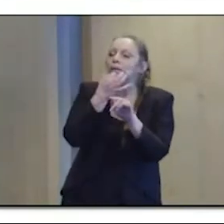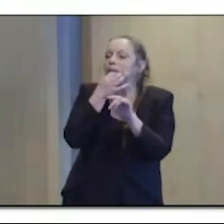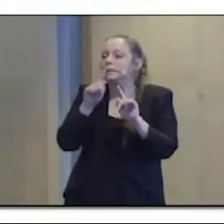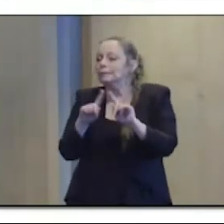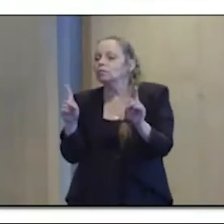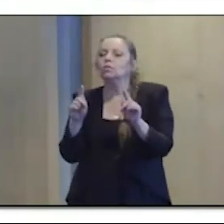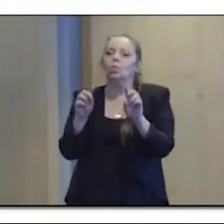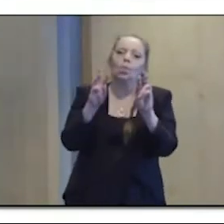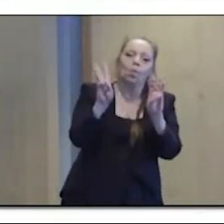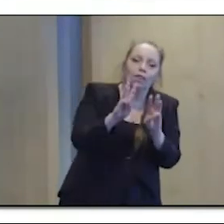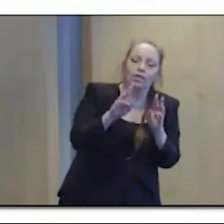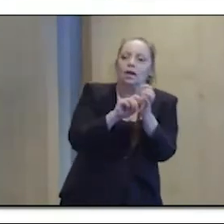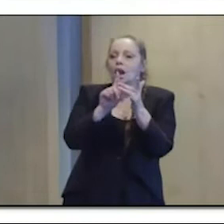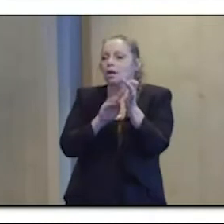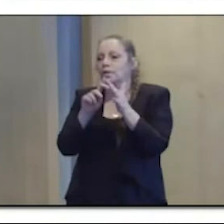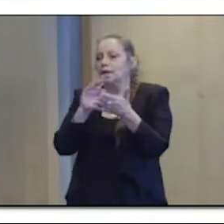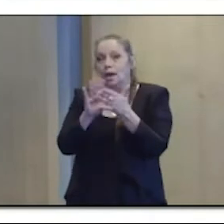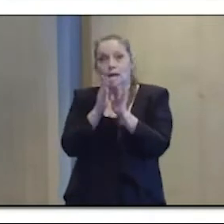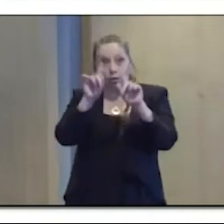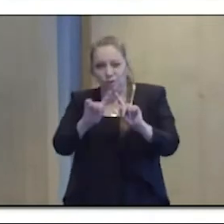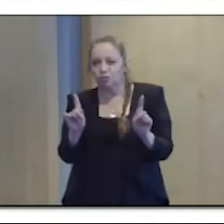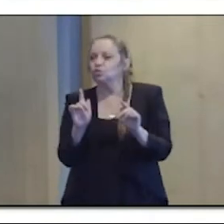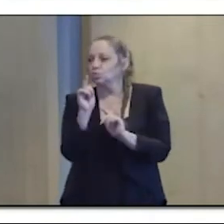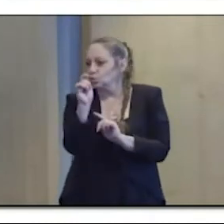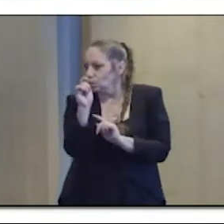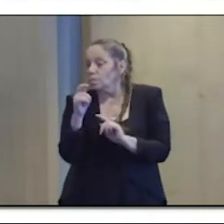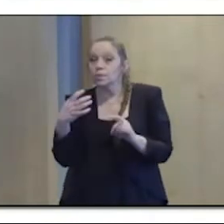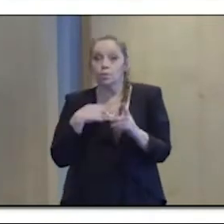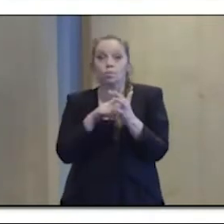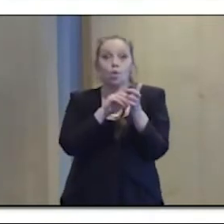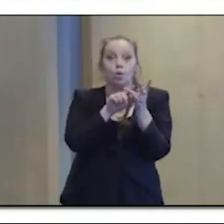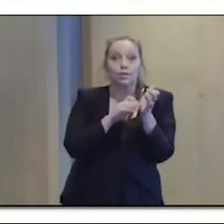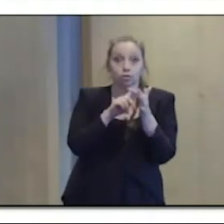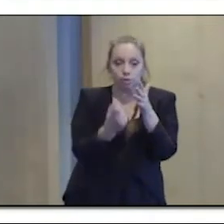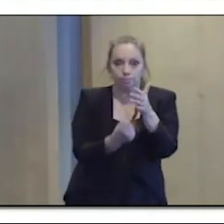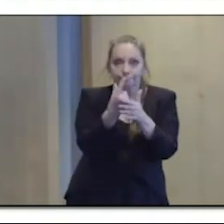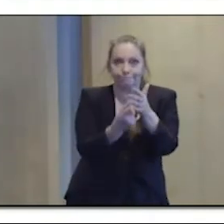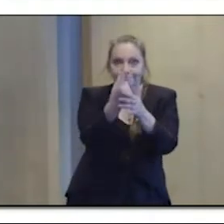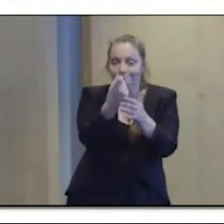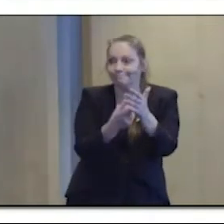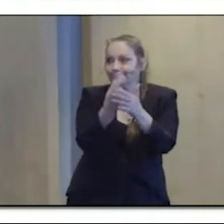and climate change in a little bit. We have more extreme events which tend to now be more costly